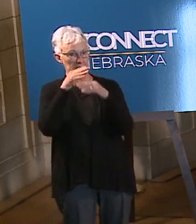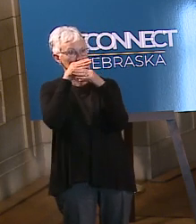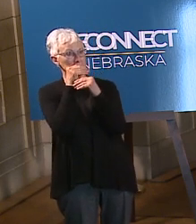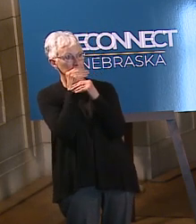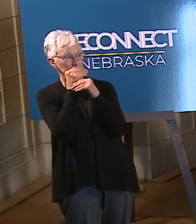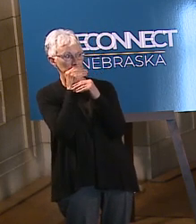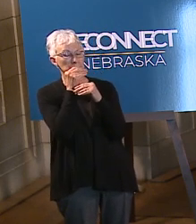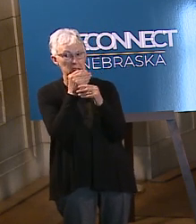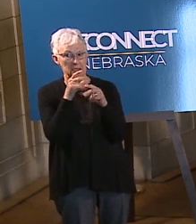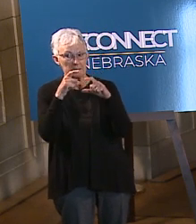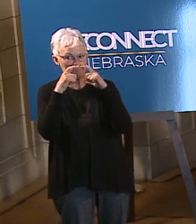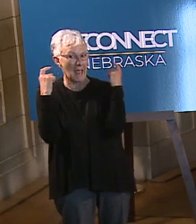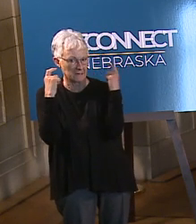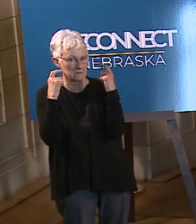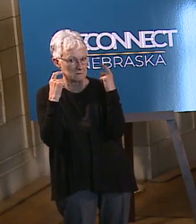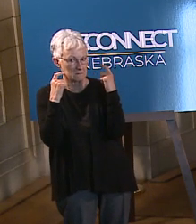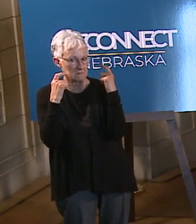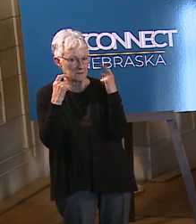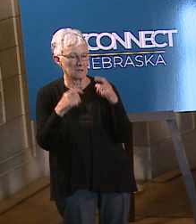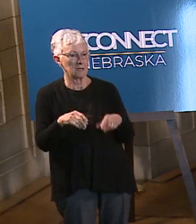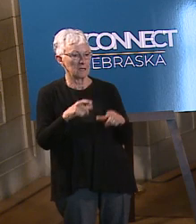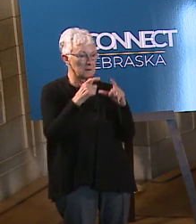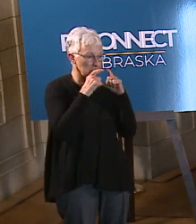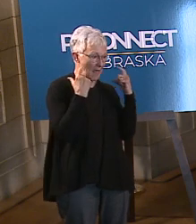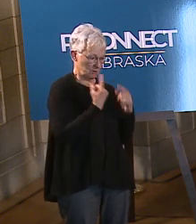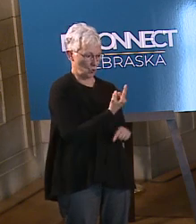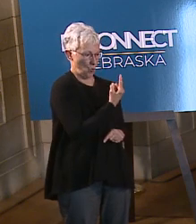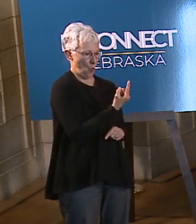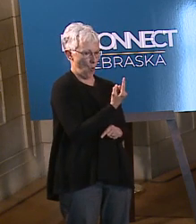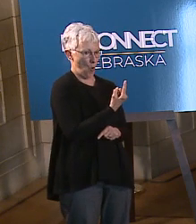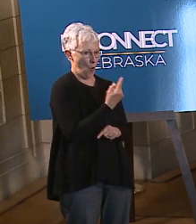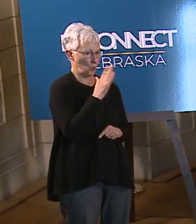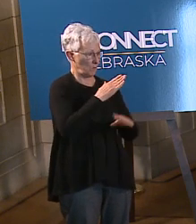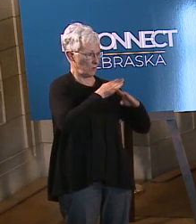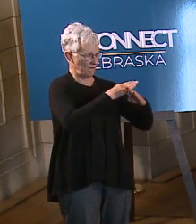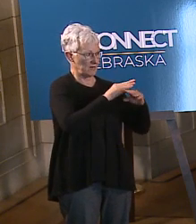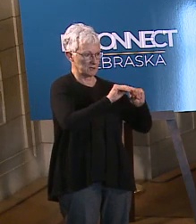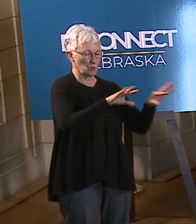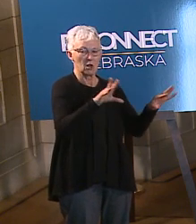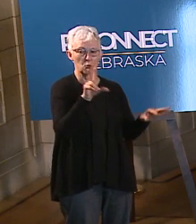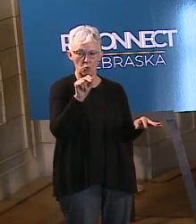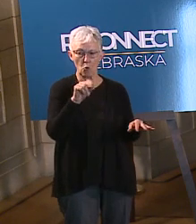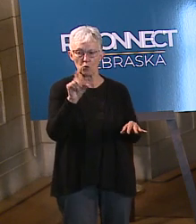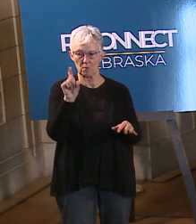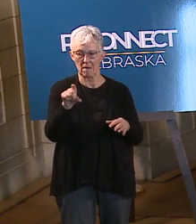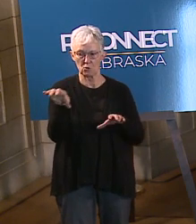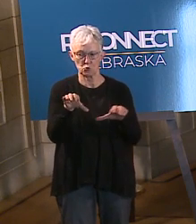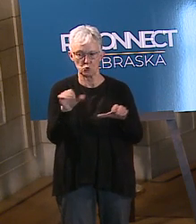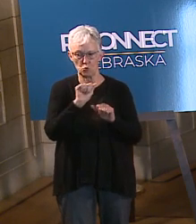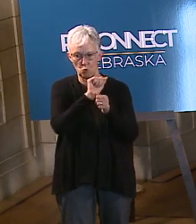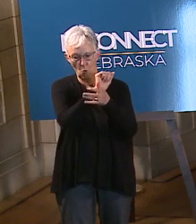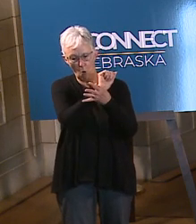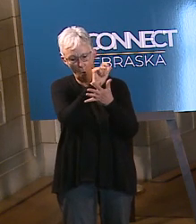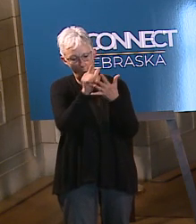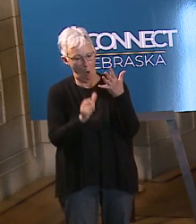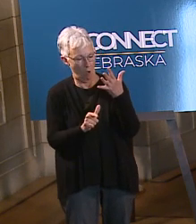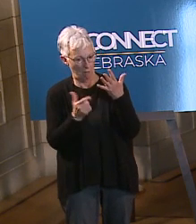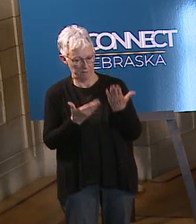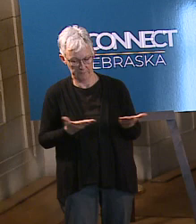YOU ARE INSIDE TRYING TO PREVENT GETTING THE CLOSE CONTACT. MASKS WERE PART OF THAT OVERALL